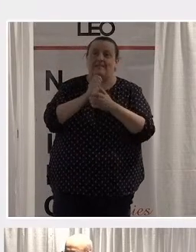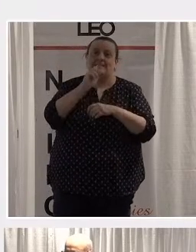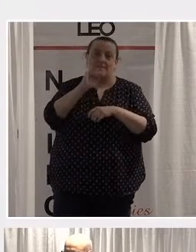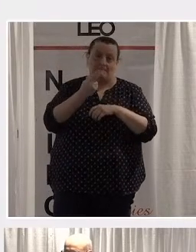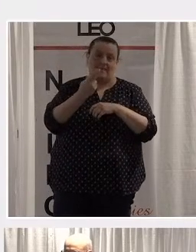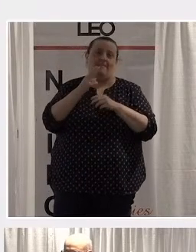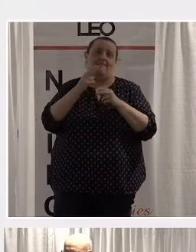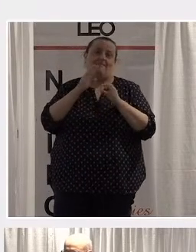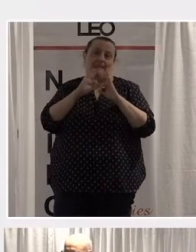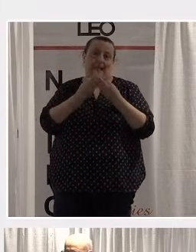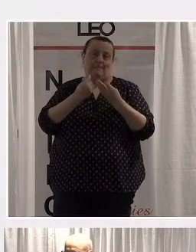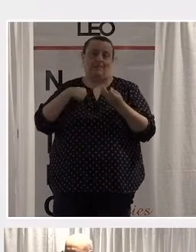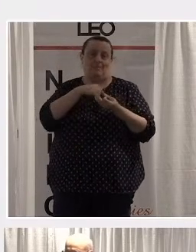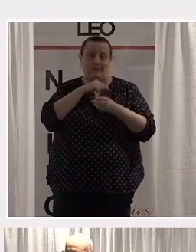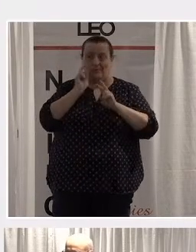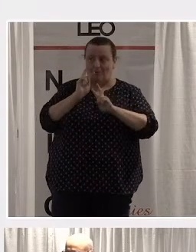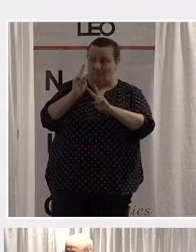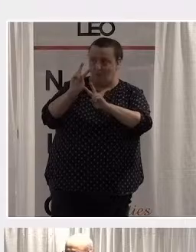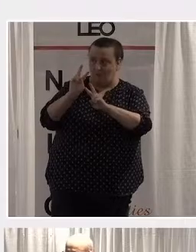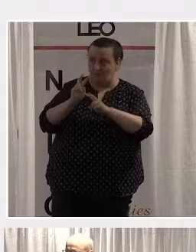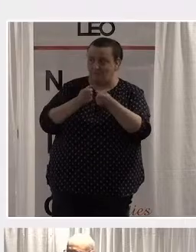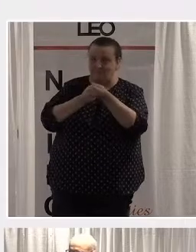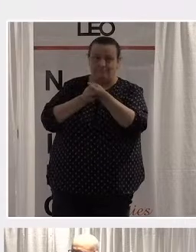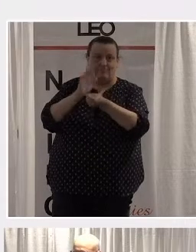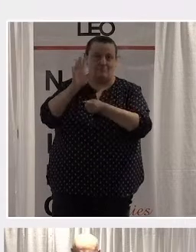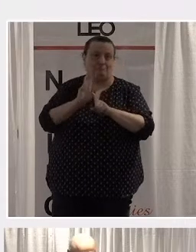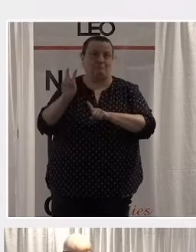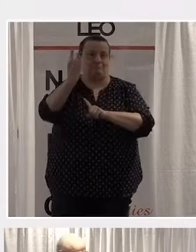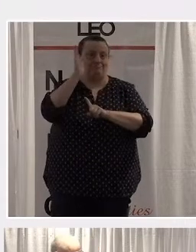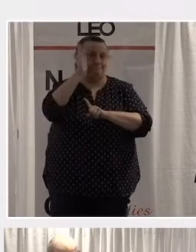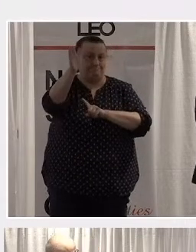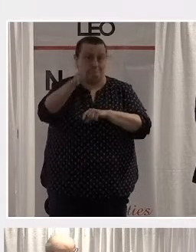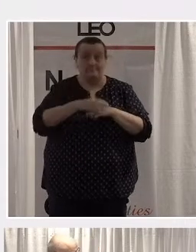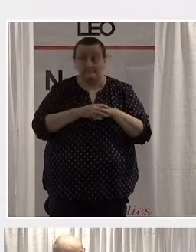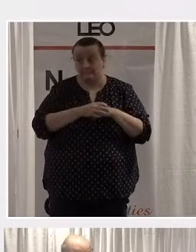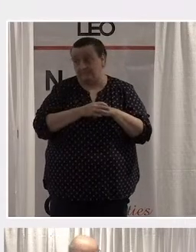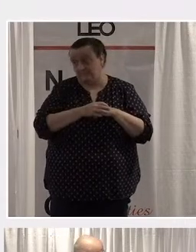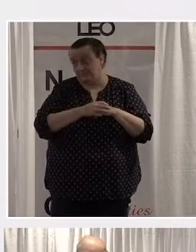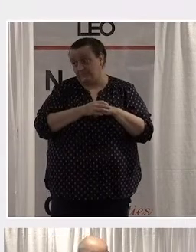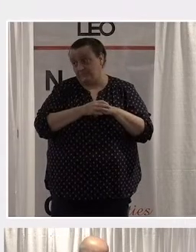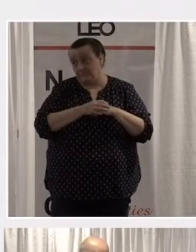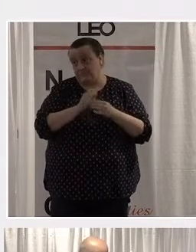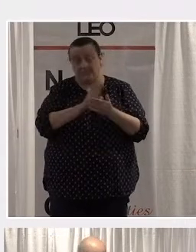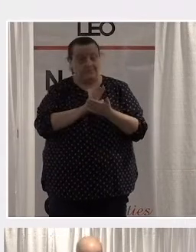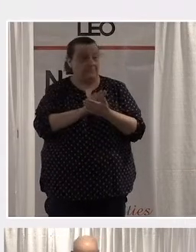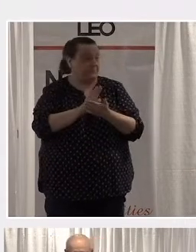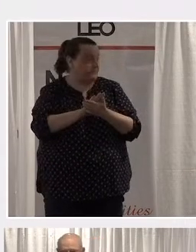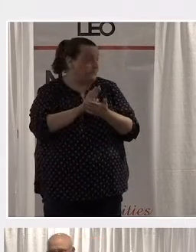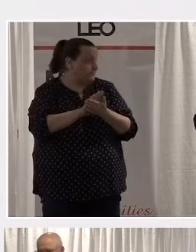LOOKS FORWARD TO HELPING YOU ON YOUR JOURNEY.